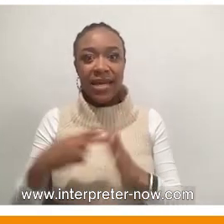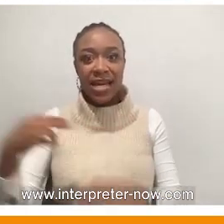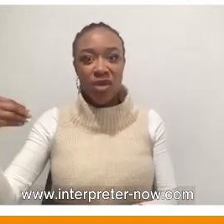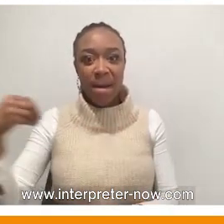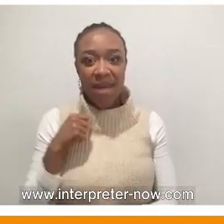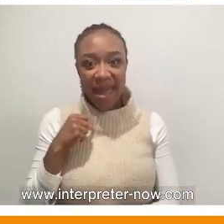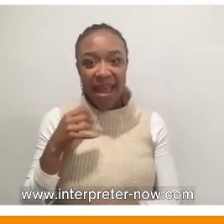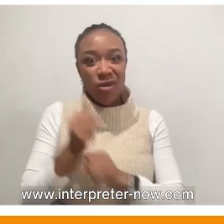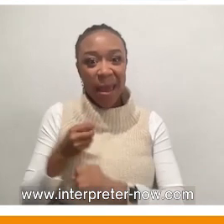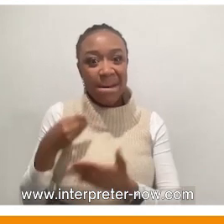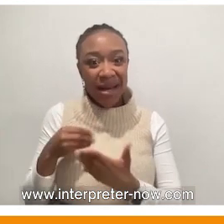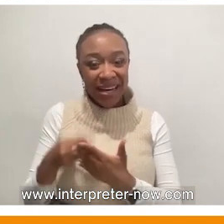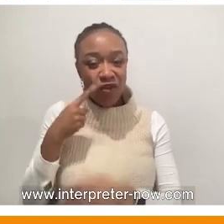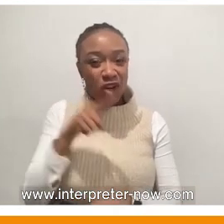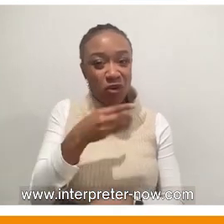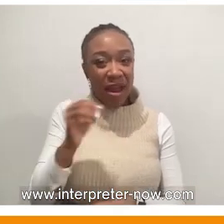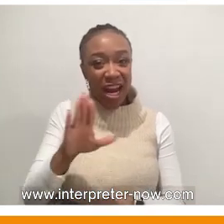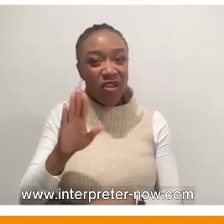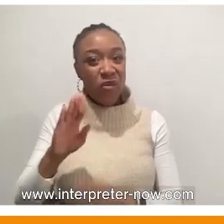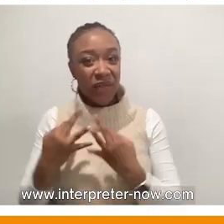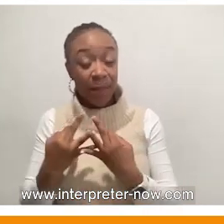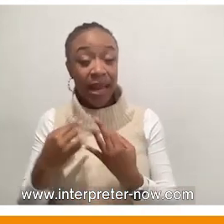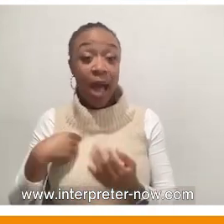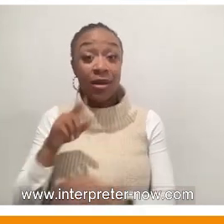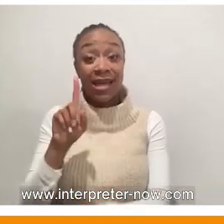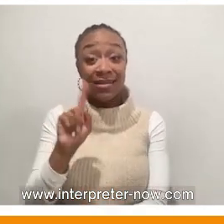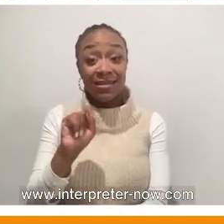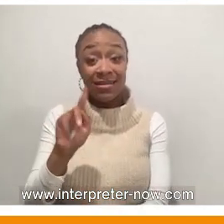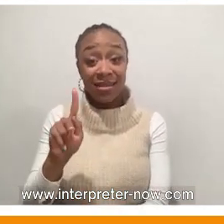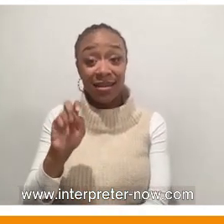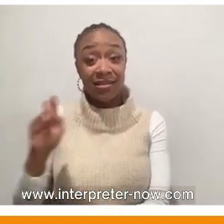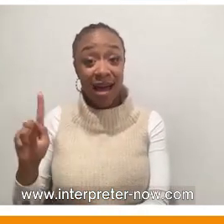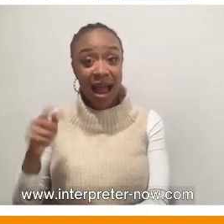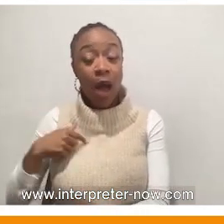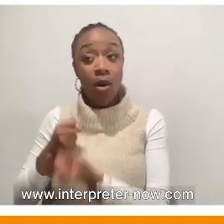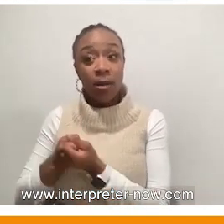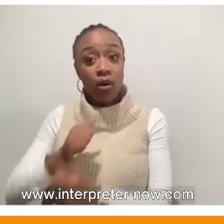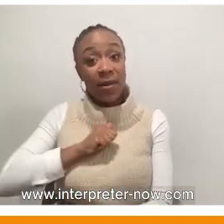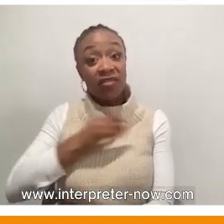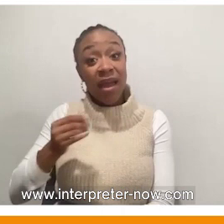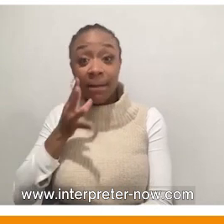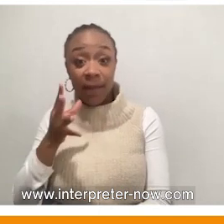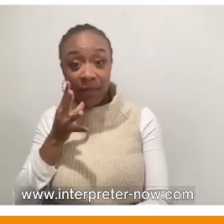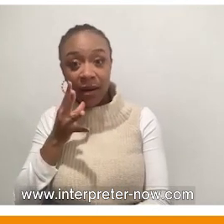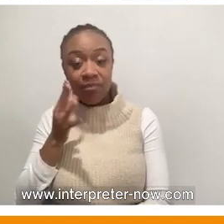I was at a point at TikTok where I was supporting myself and my mom, not because she needs it, but because I wanted to.